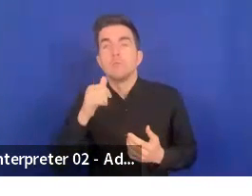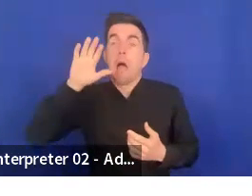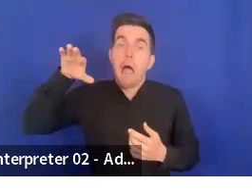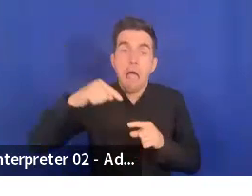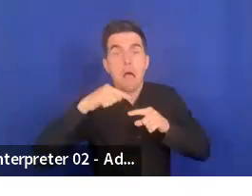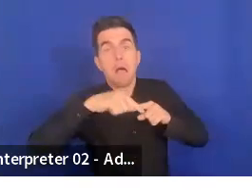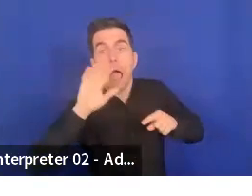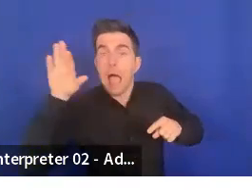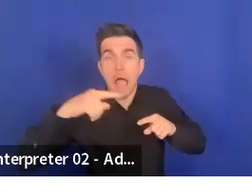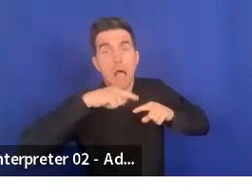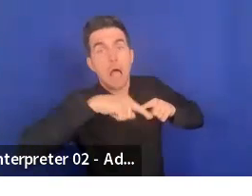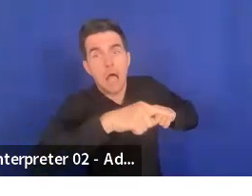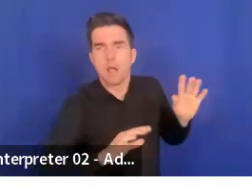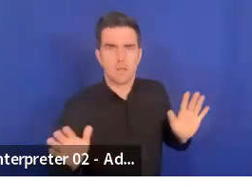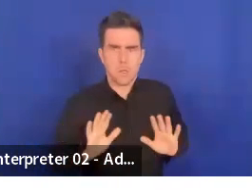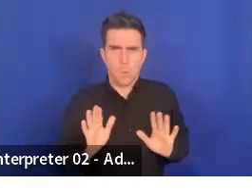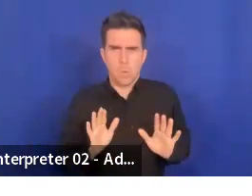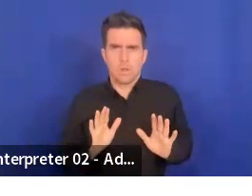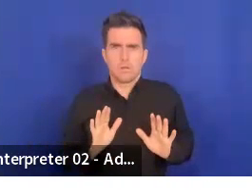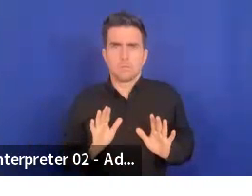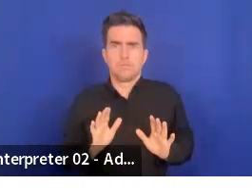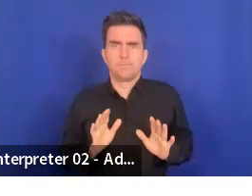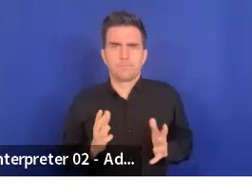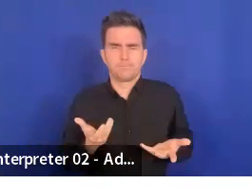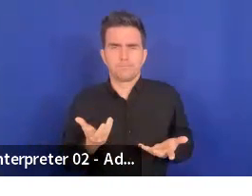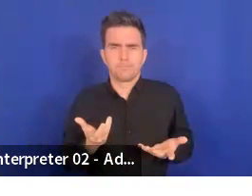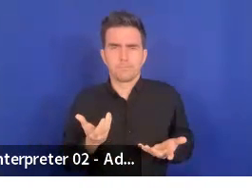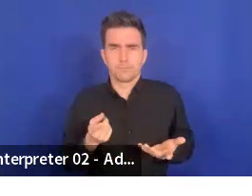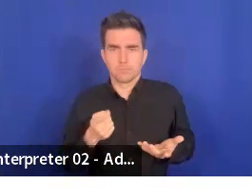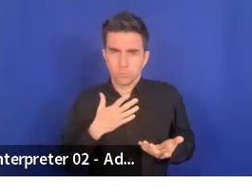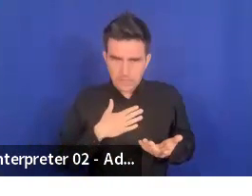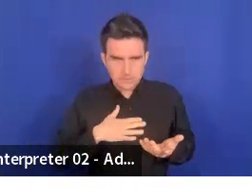them that we appreciate the progress they're making, the effort they're making at the country